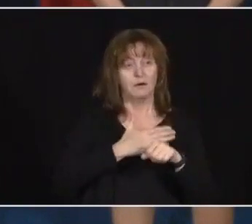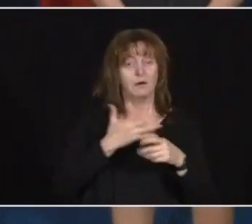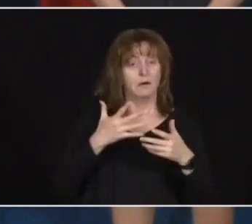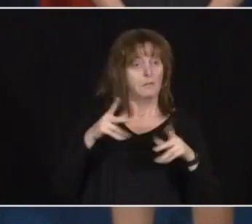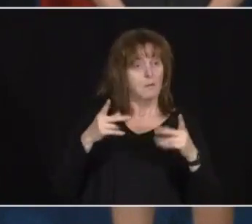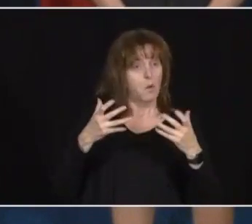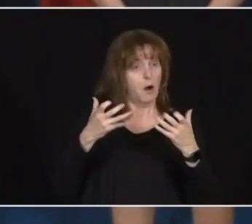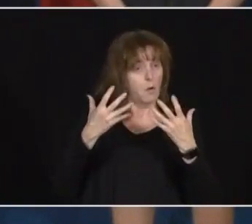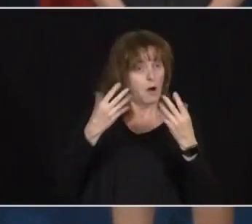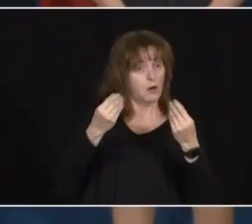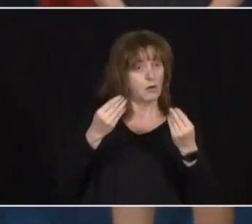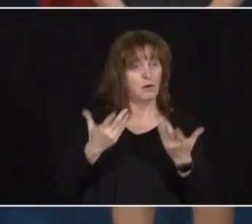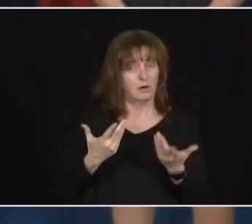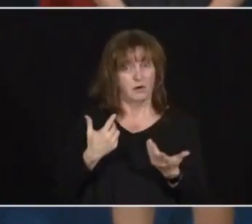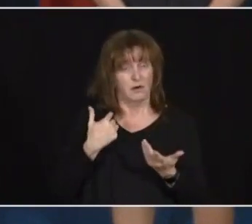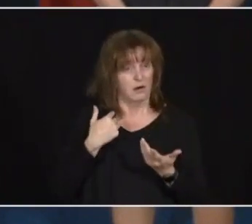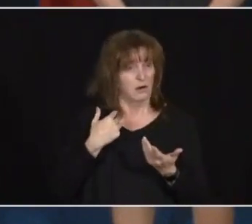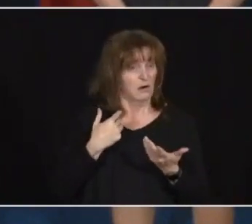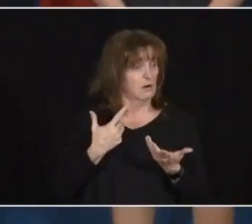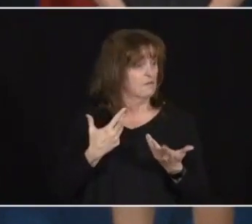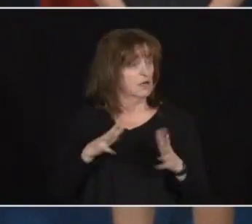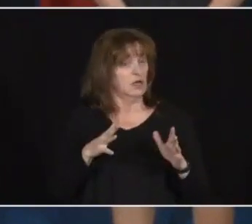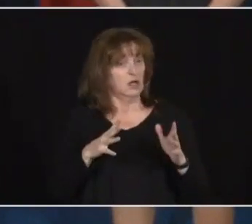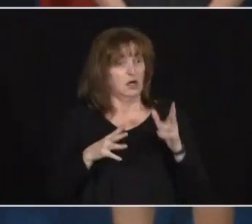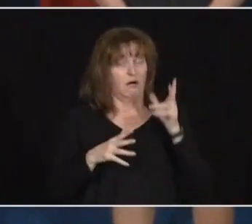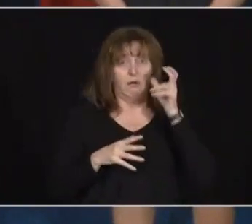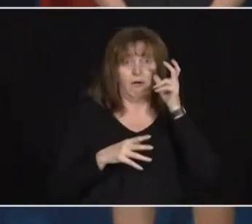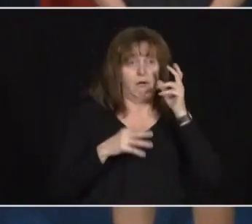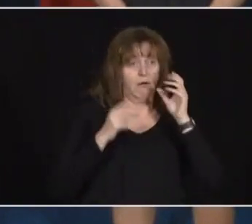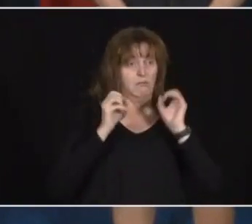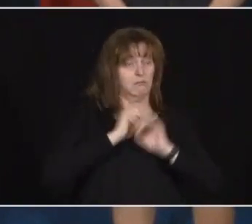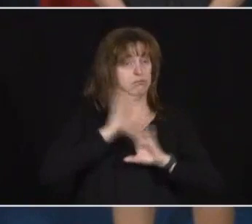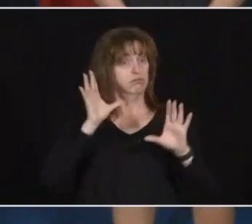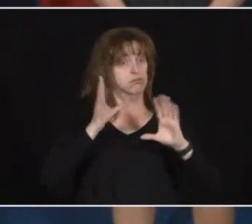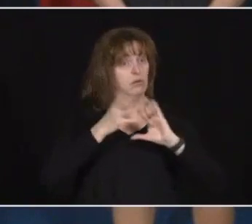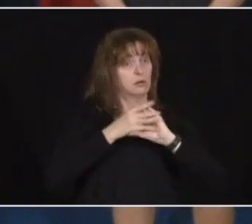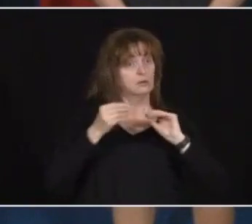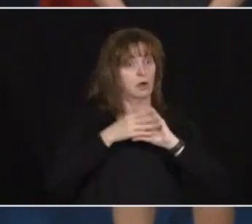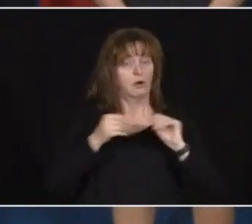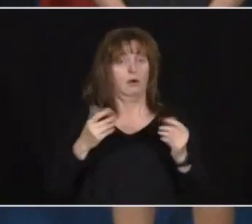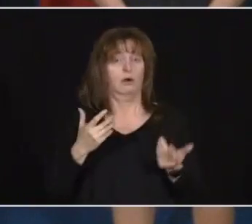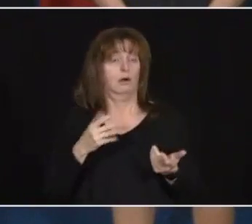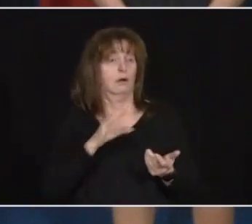hopefully gets better, more people will want to go outside. We've heard some appalling stories of